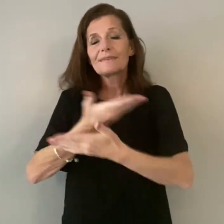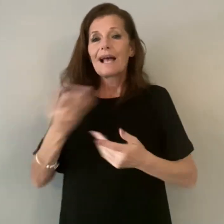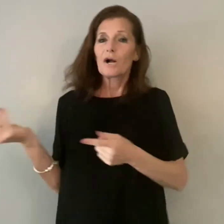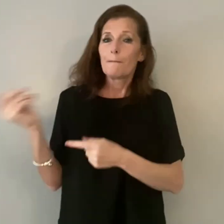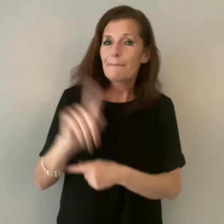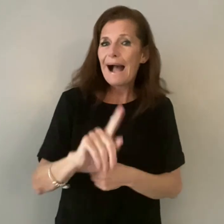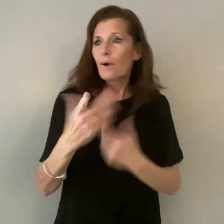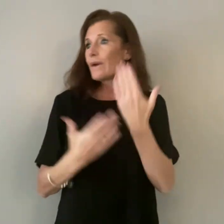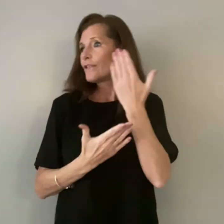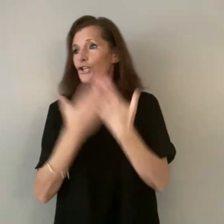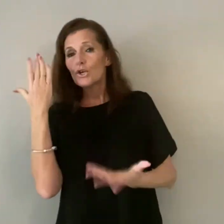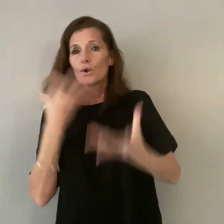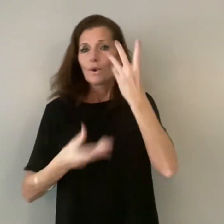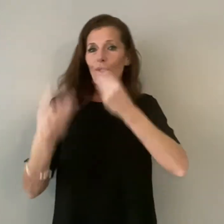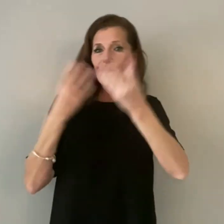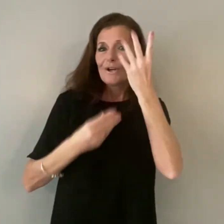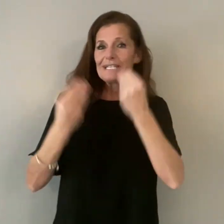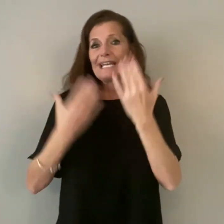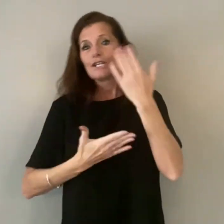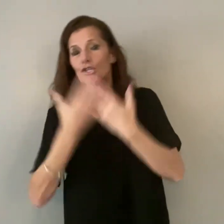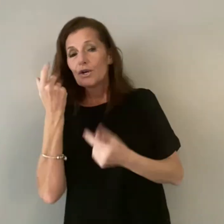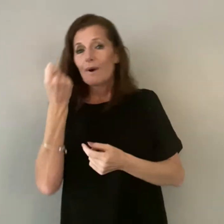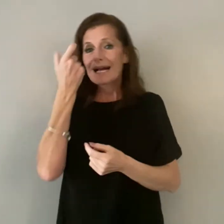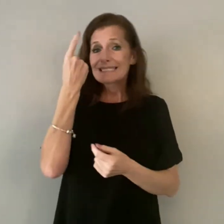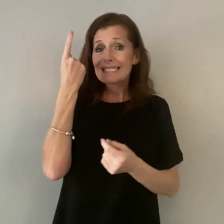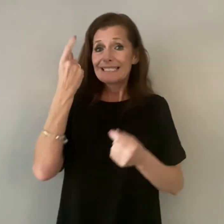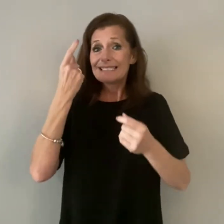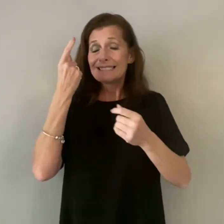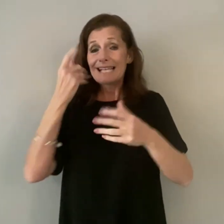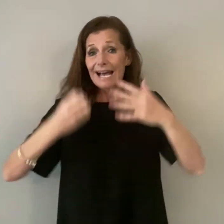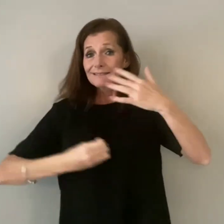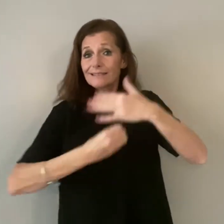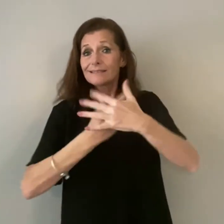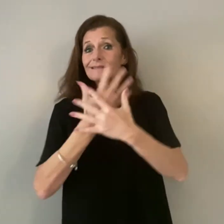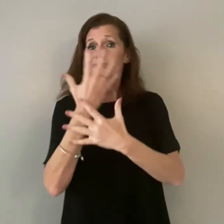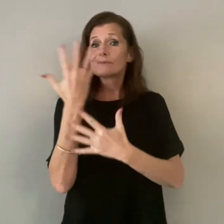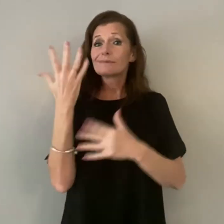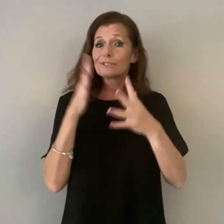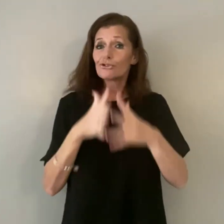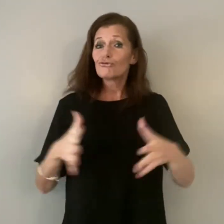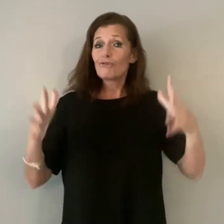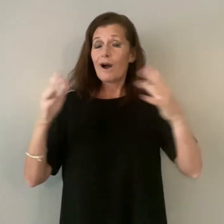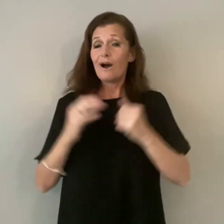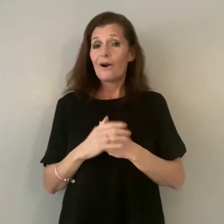but then bounce back with new learning and potentially grow as well, so,